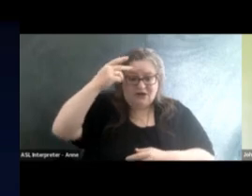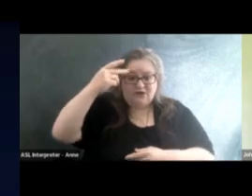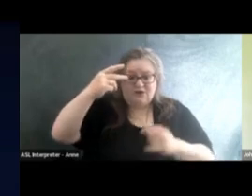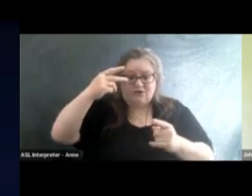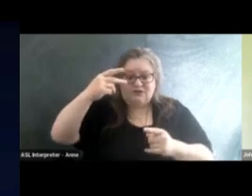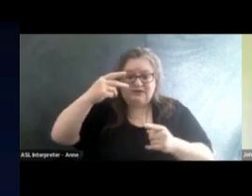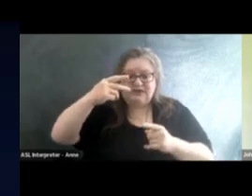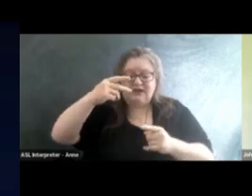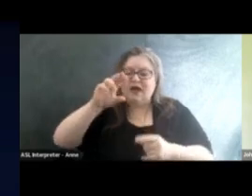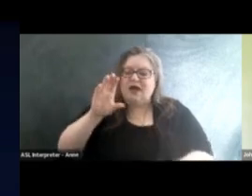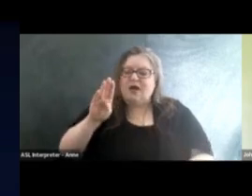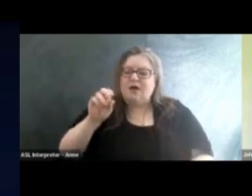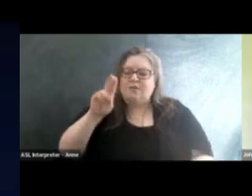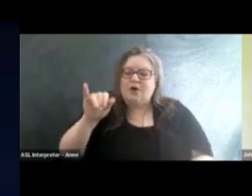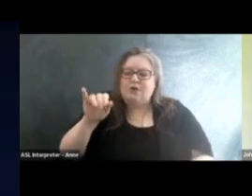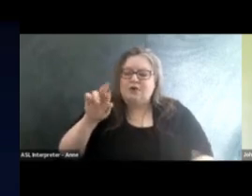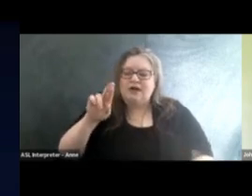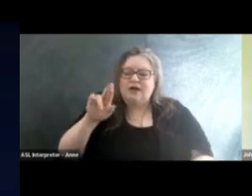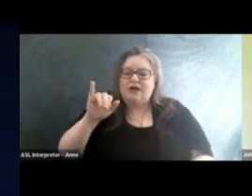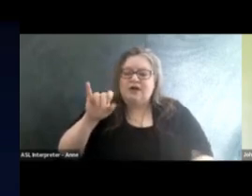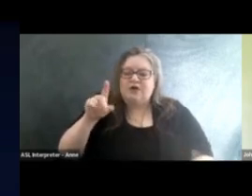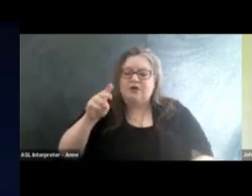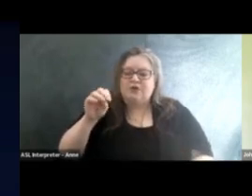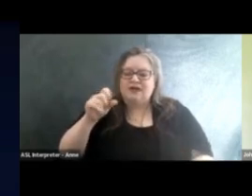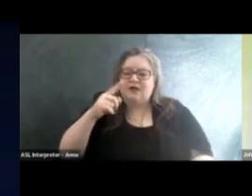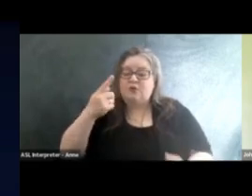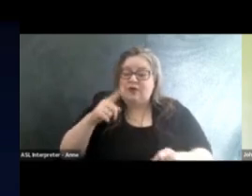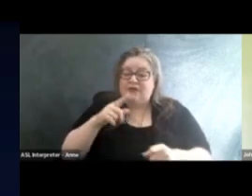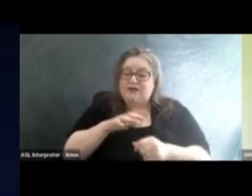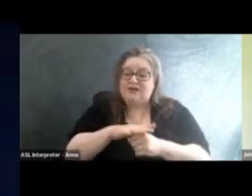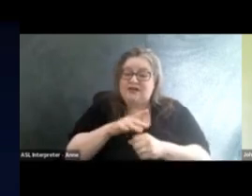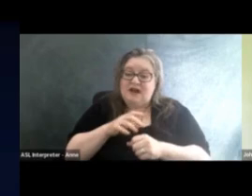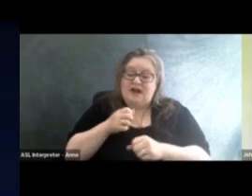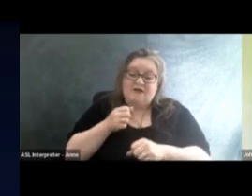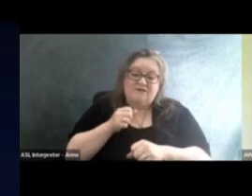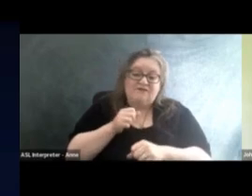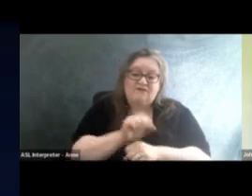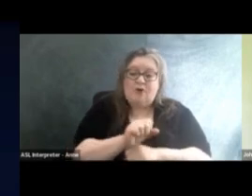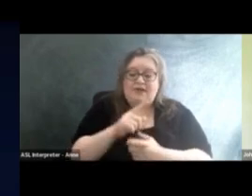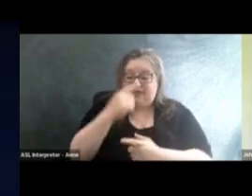ridges, and when there's enough force that the brain jiggles within the cranial vault, there